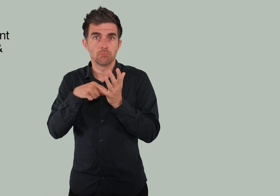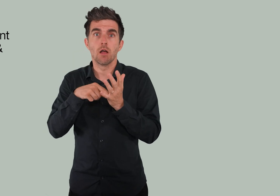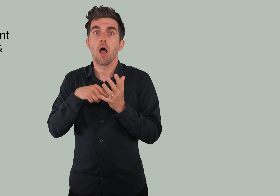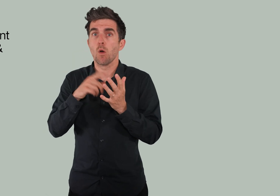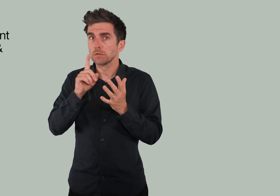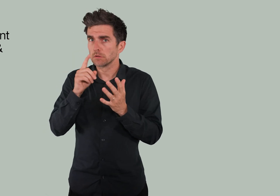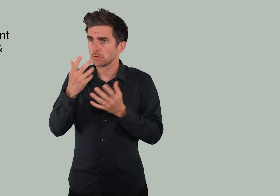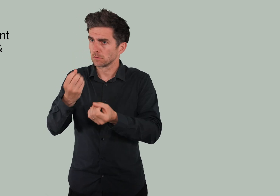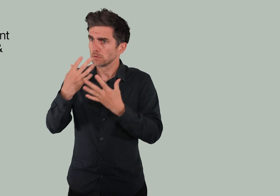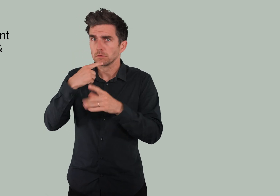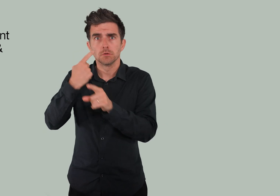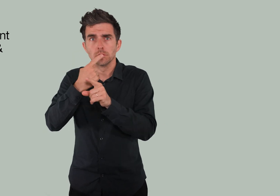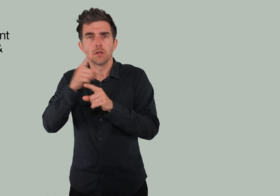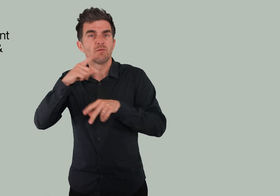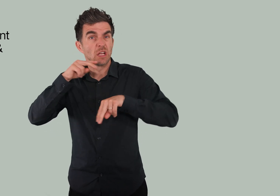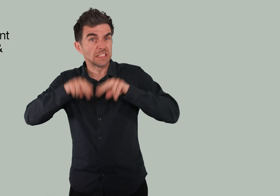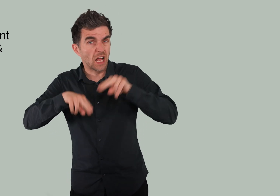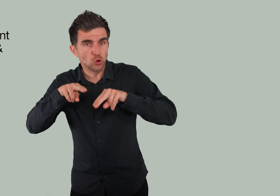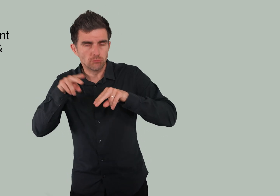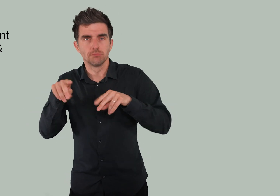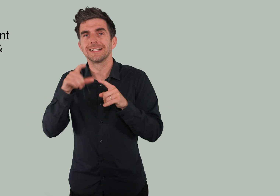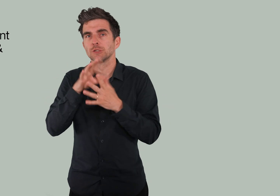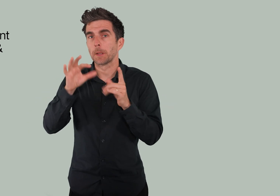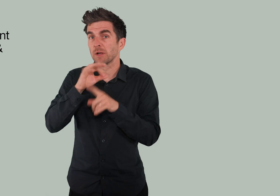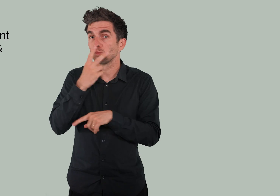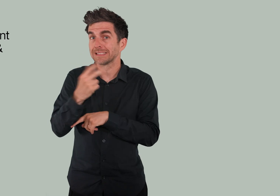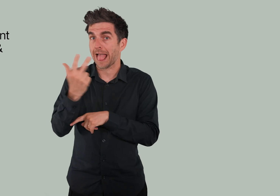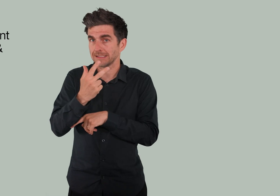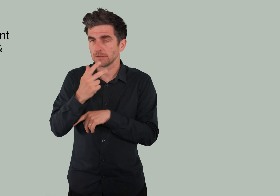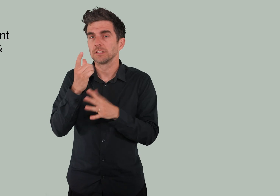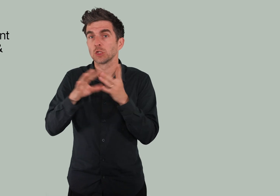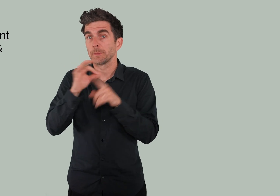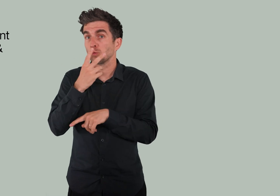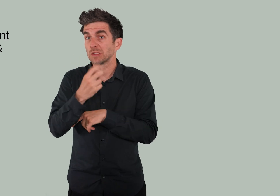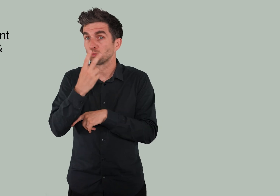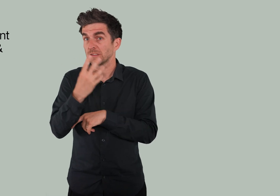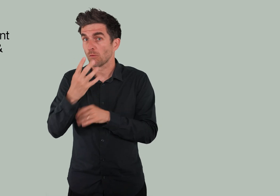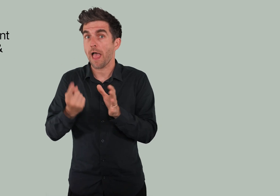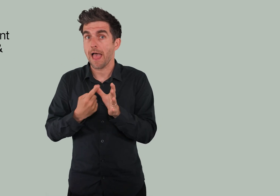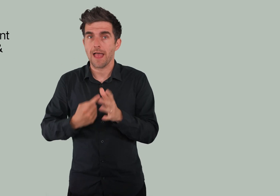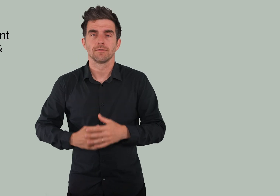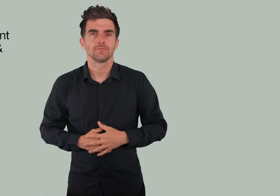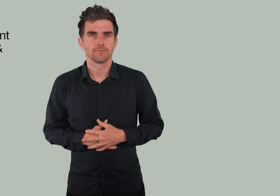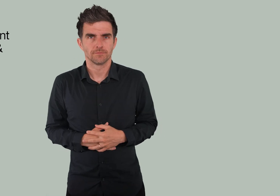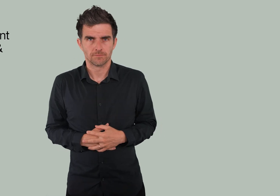or what they said to the assessor (DWP, 2018; DWP, 2024a).